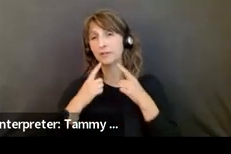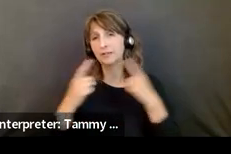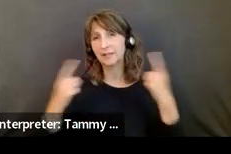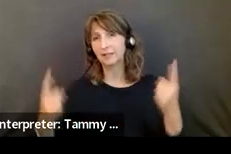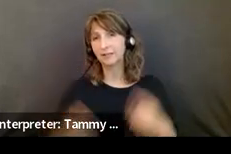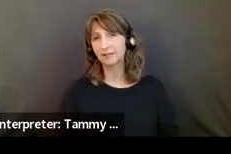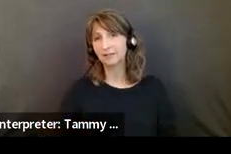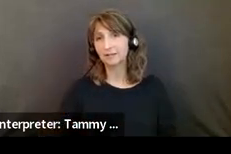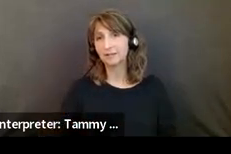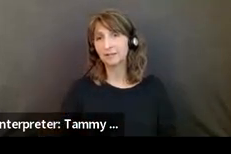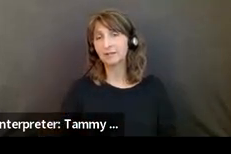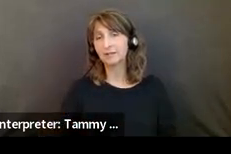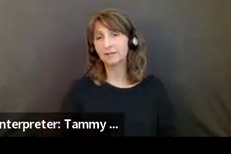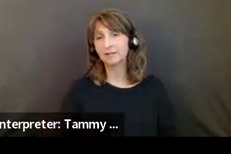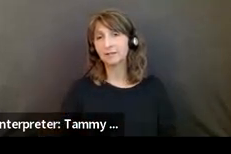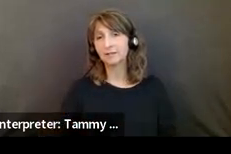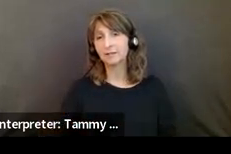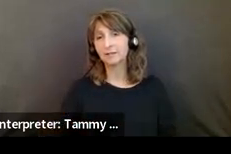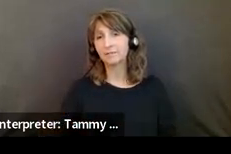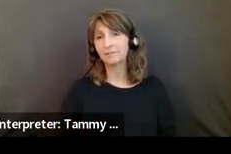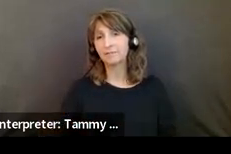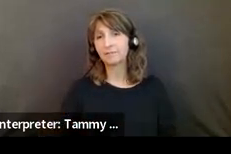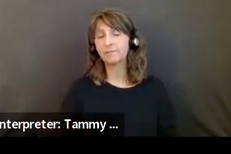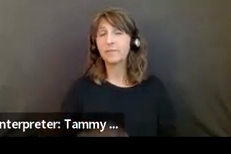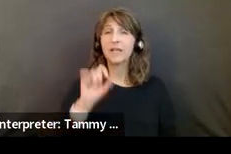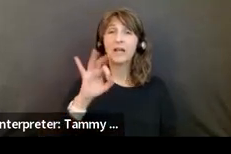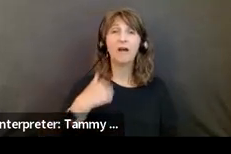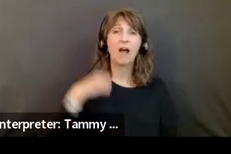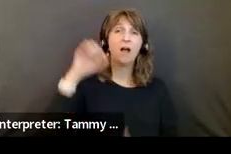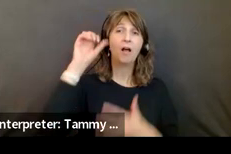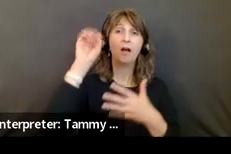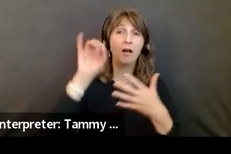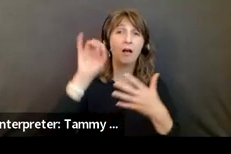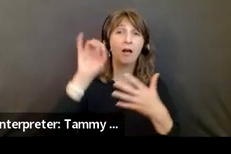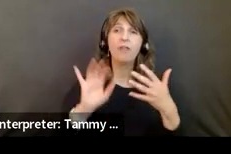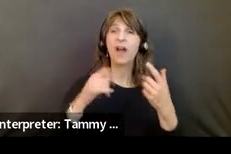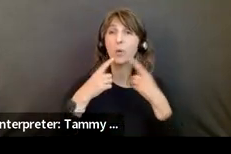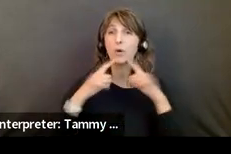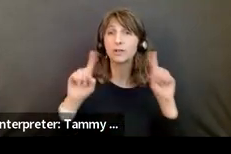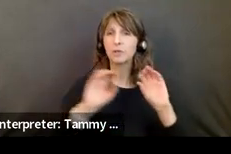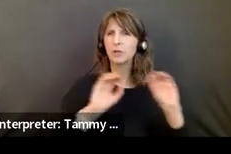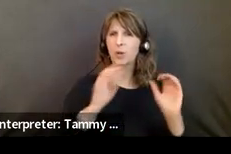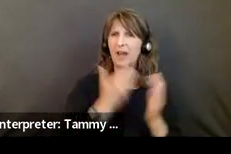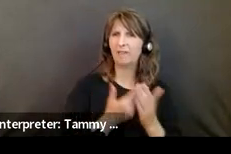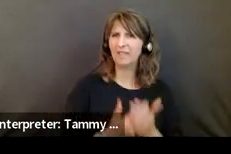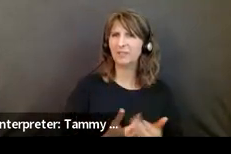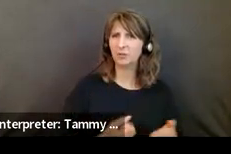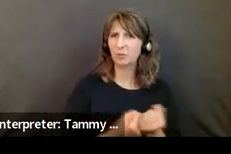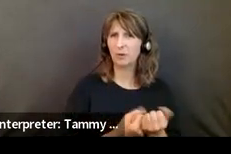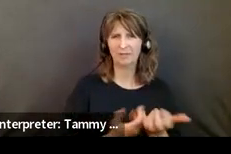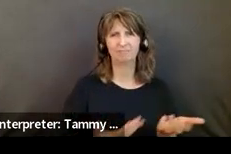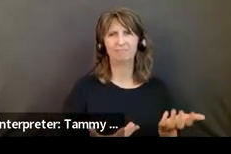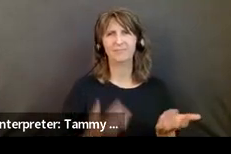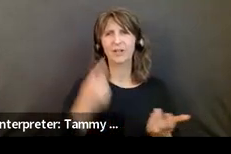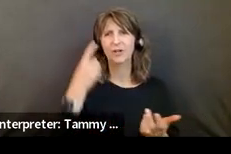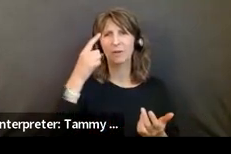Any evidence to say that this is this works, why would we use it, right? And so it's important that we have something that we know works.